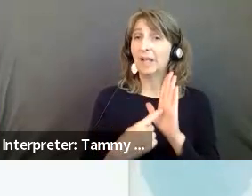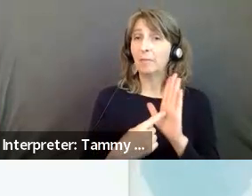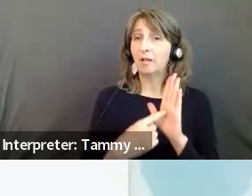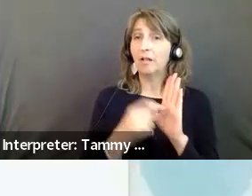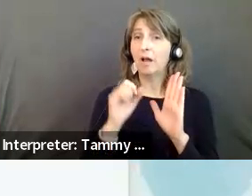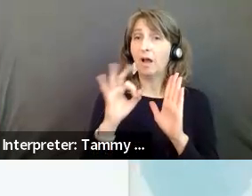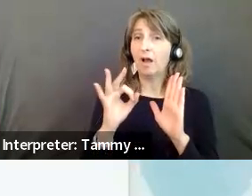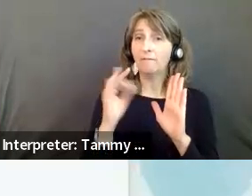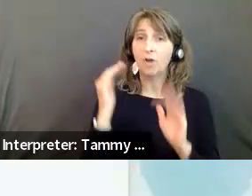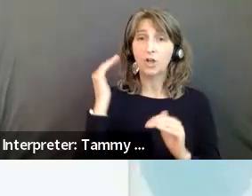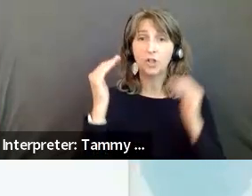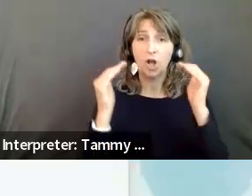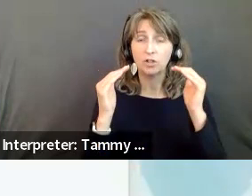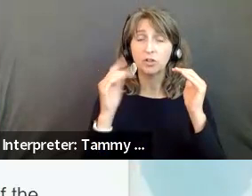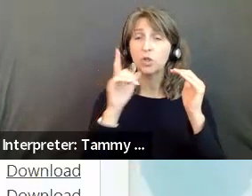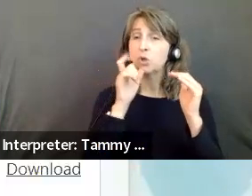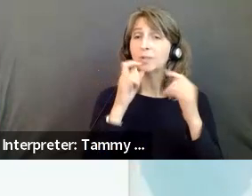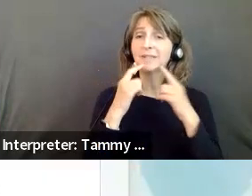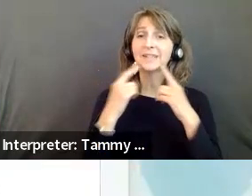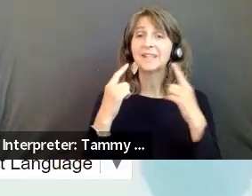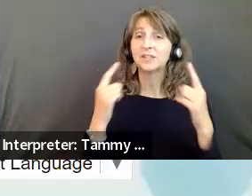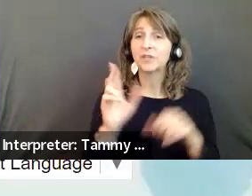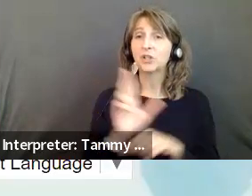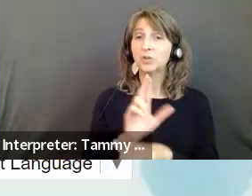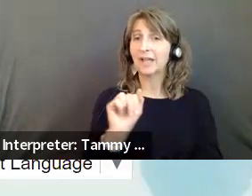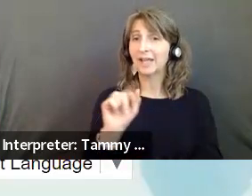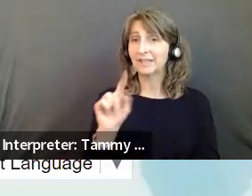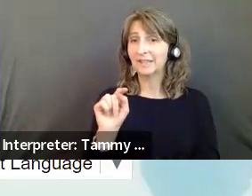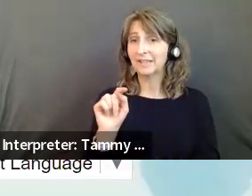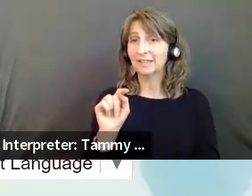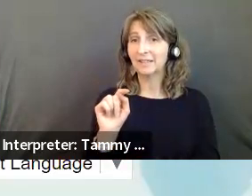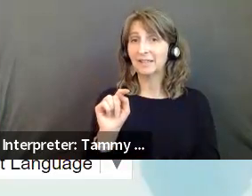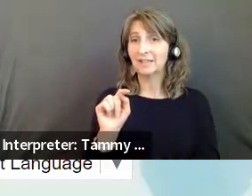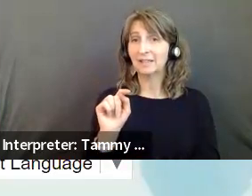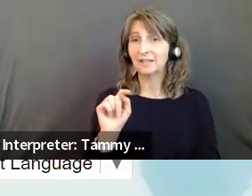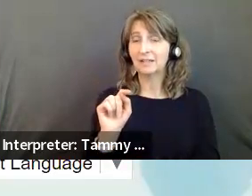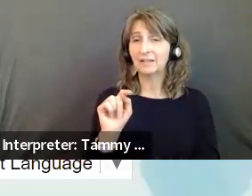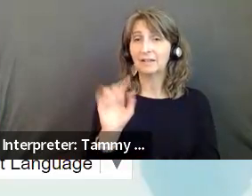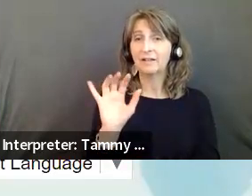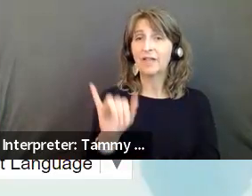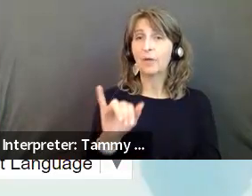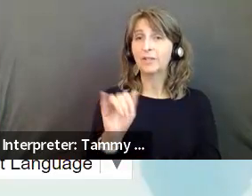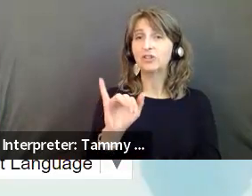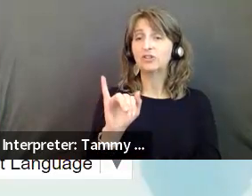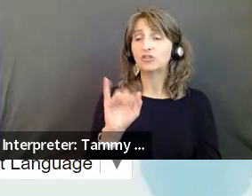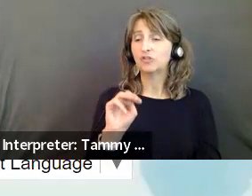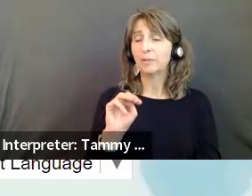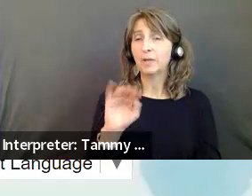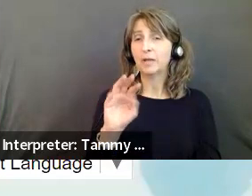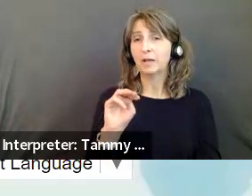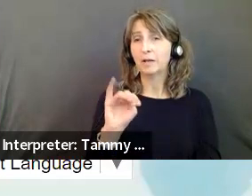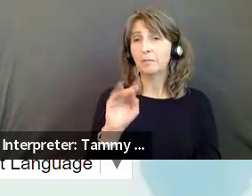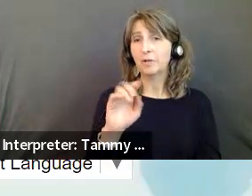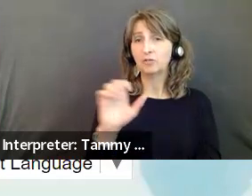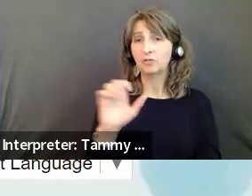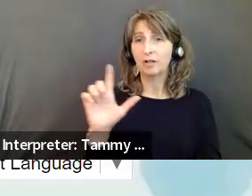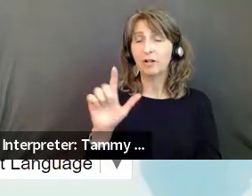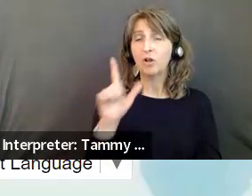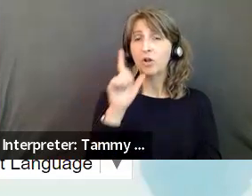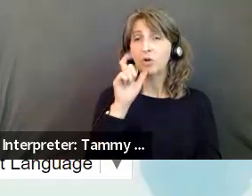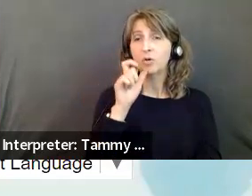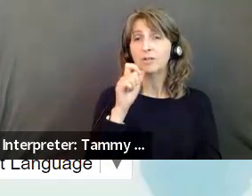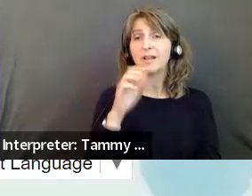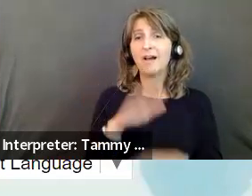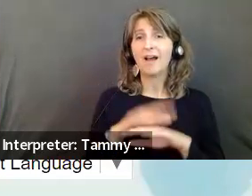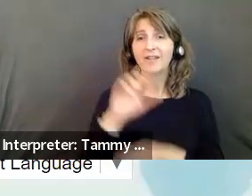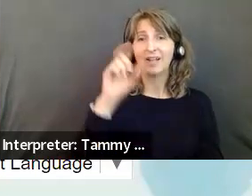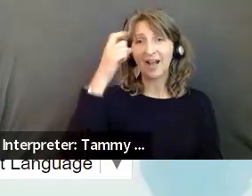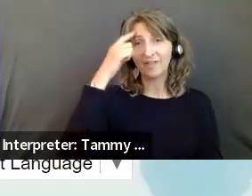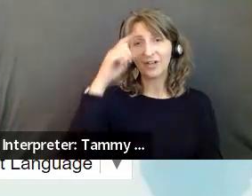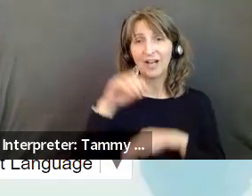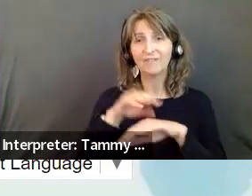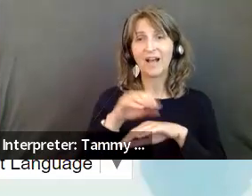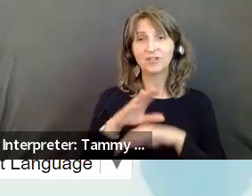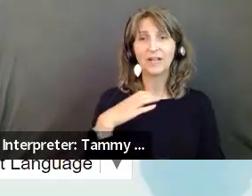Jim Mitchell who serves on the governor's advisor council on disability affairs. So of course he knows a great example.